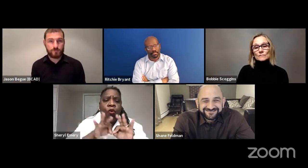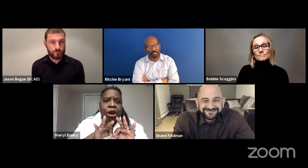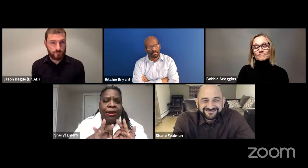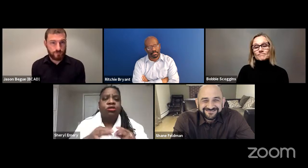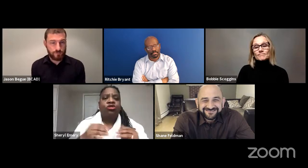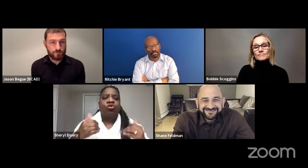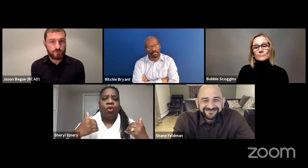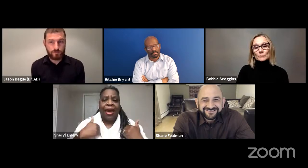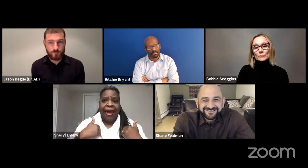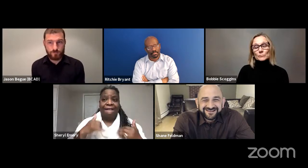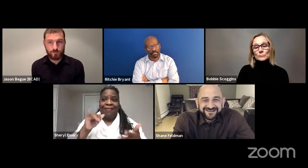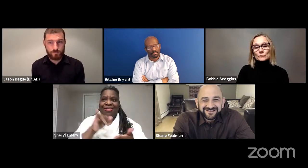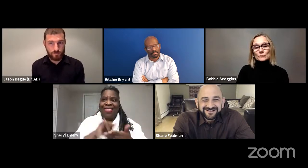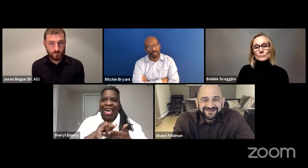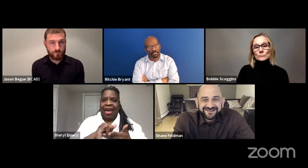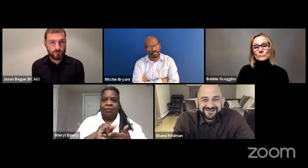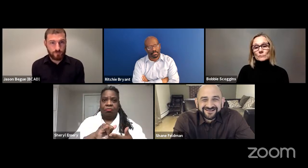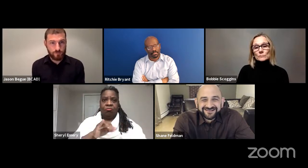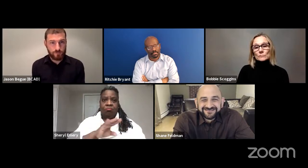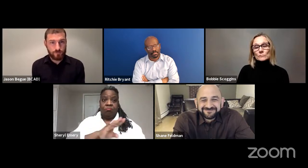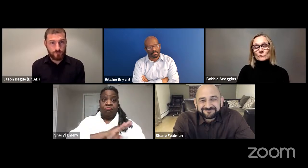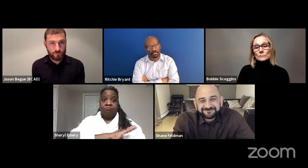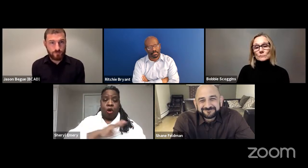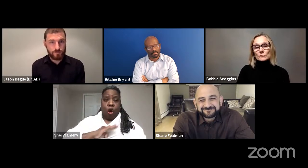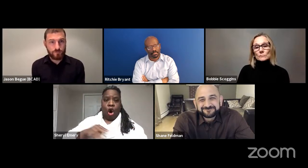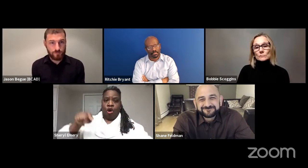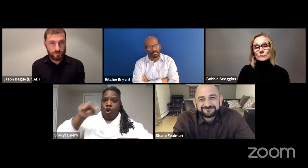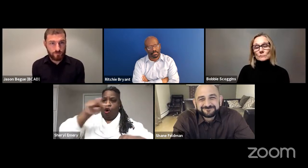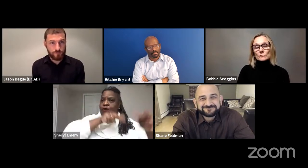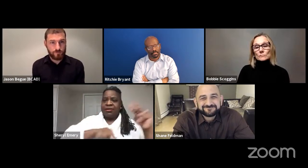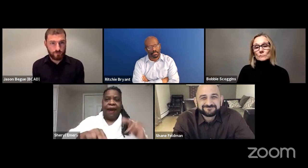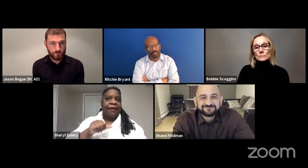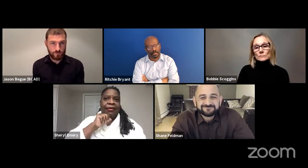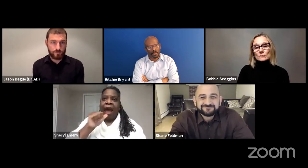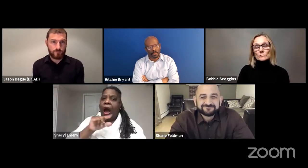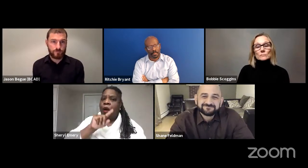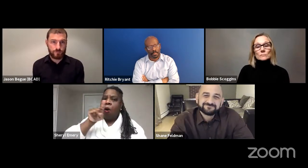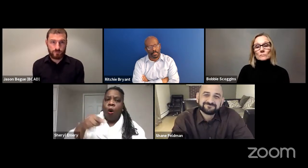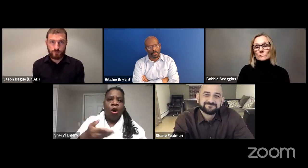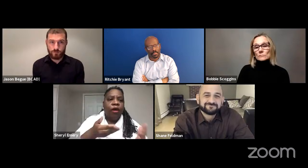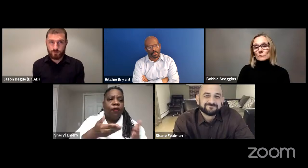and I think that's key. And it really is key how important it has ‑‑ important it